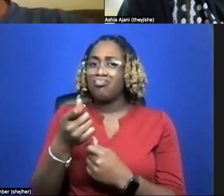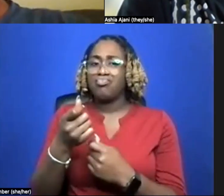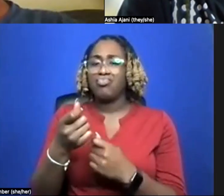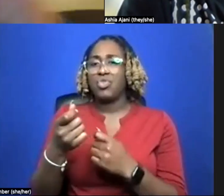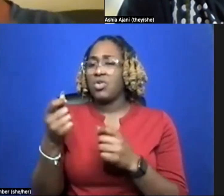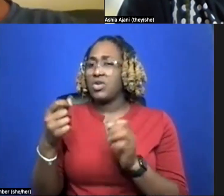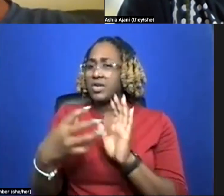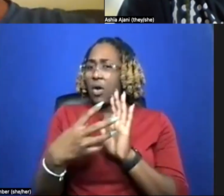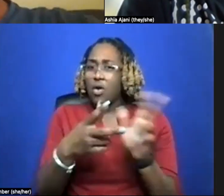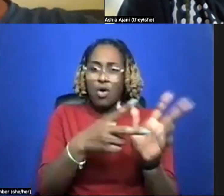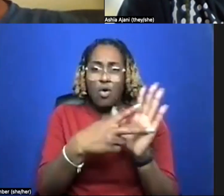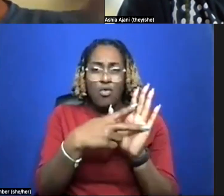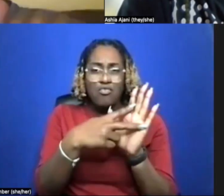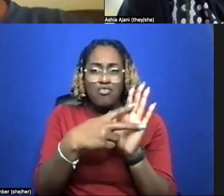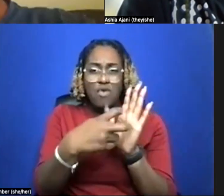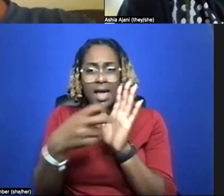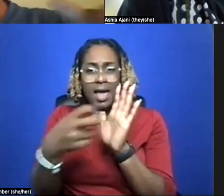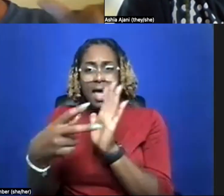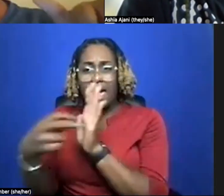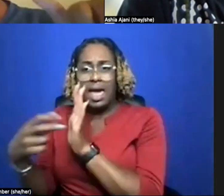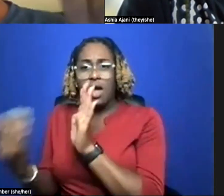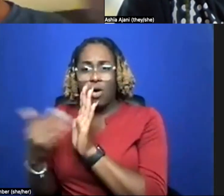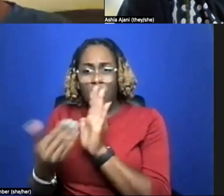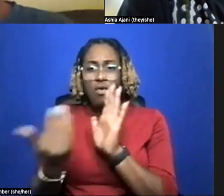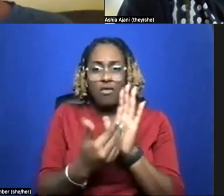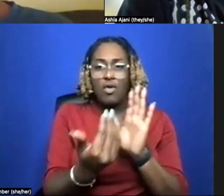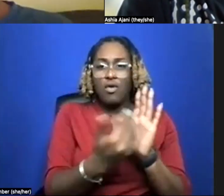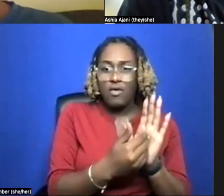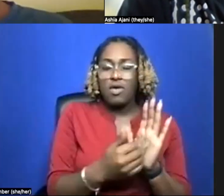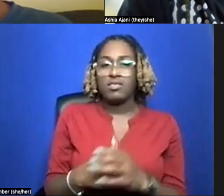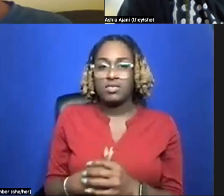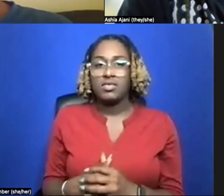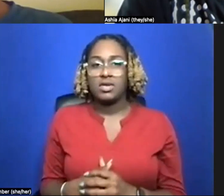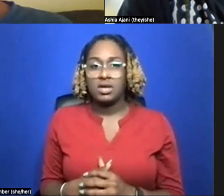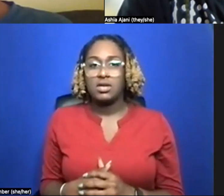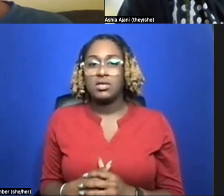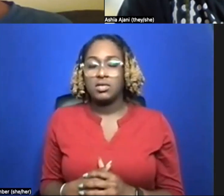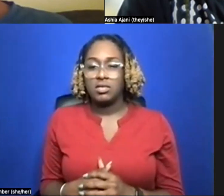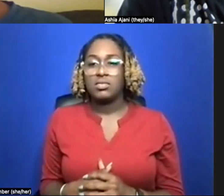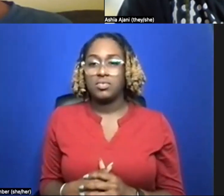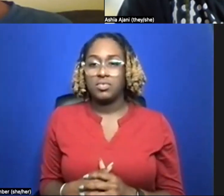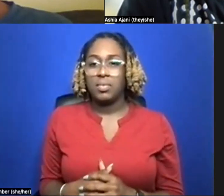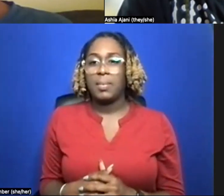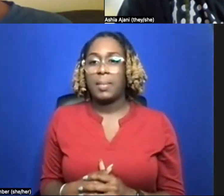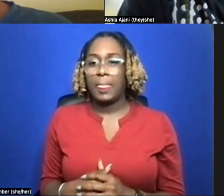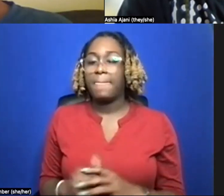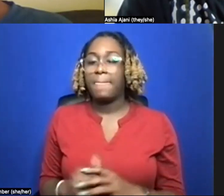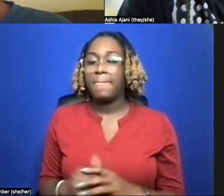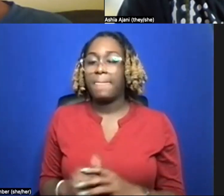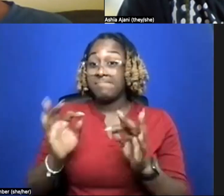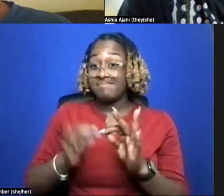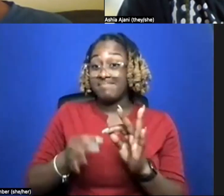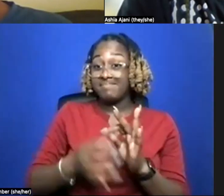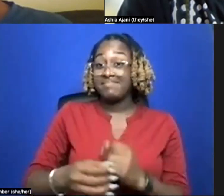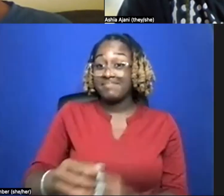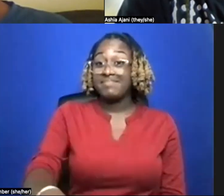like over and over and over again. And that the way that I hope that “Motherworld”